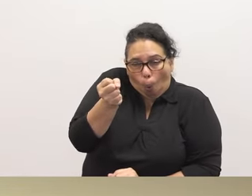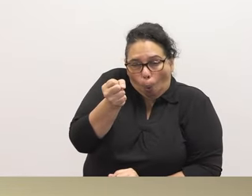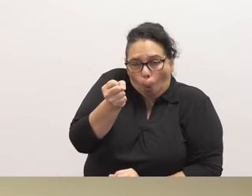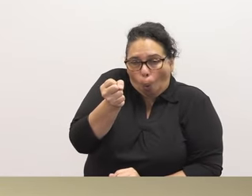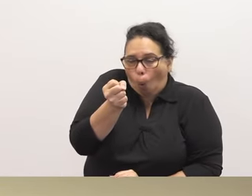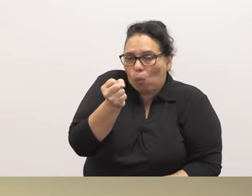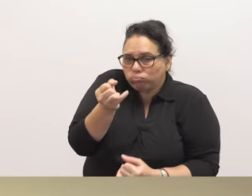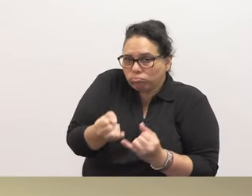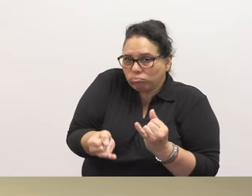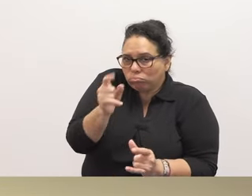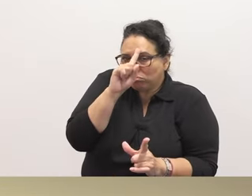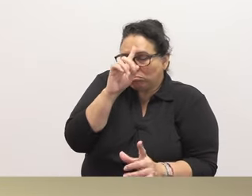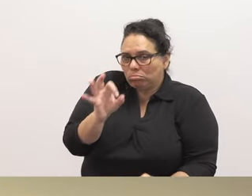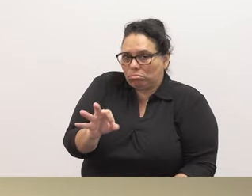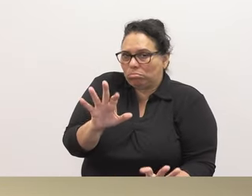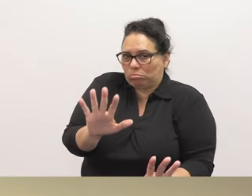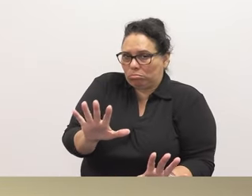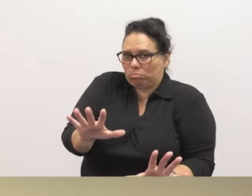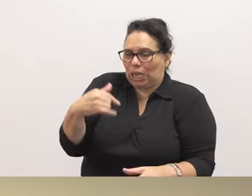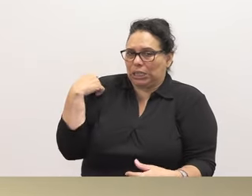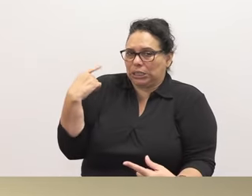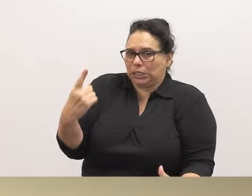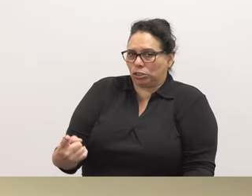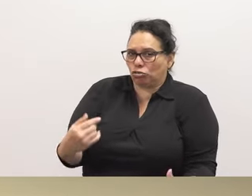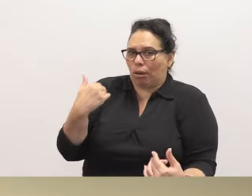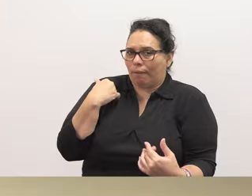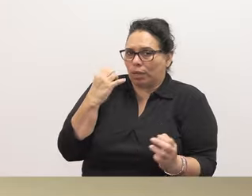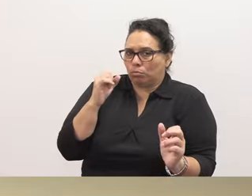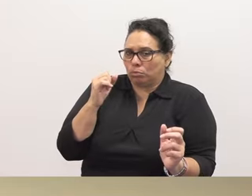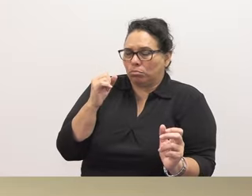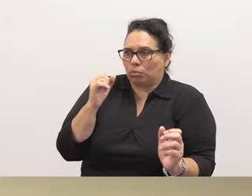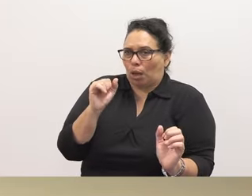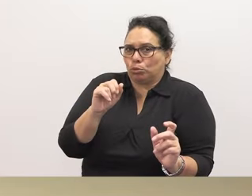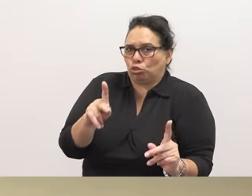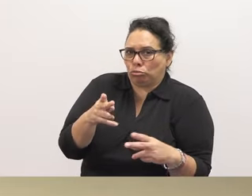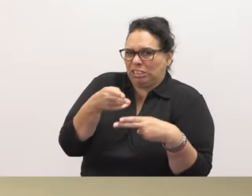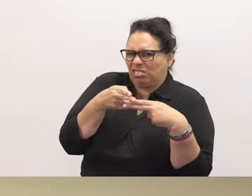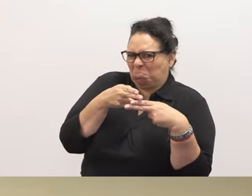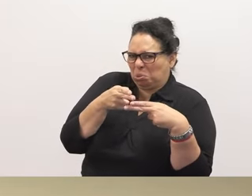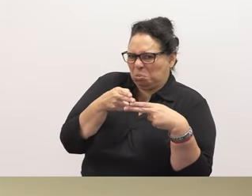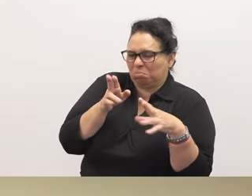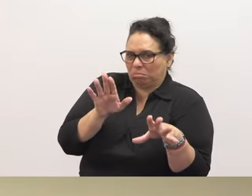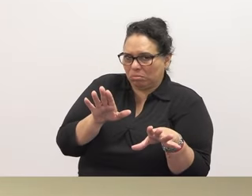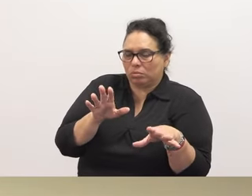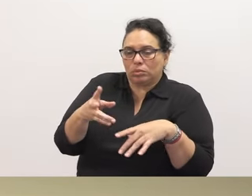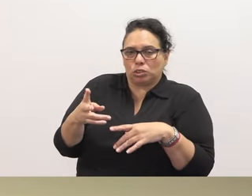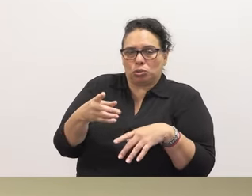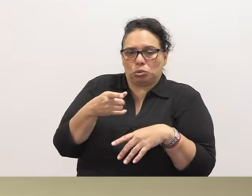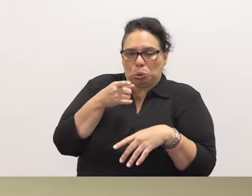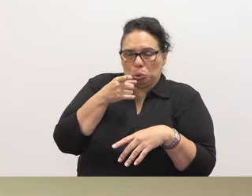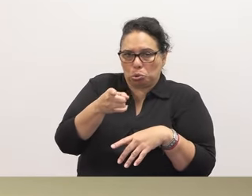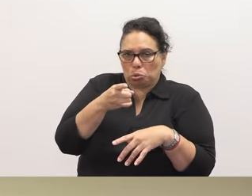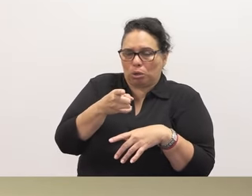until you've got a chance to see the interim goals and interim guardrails. That way you just are absolutely certain